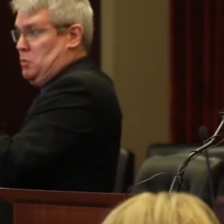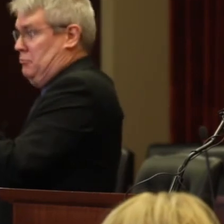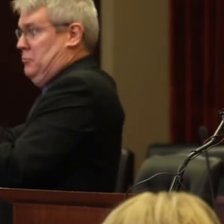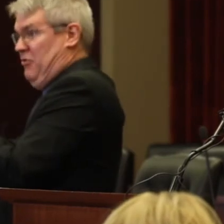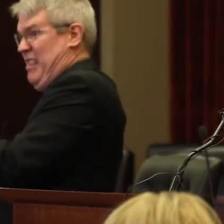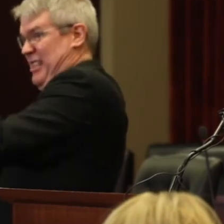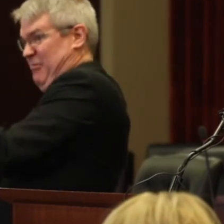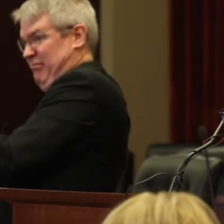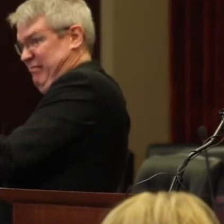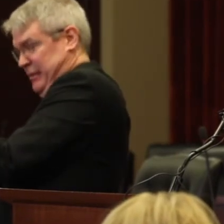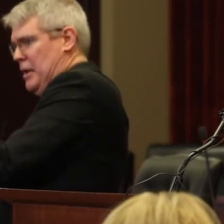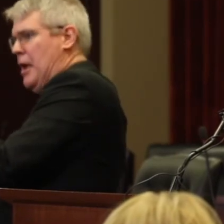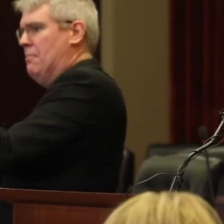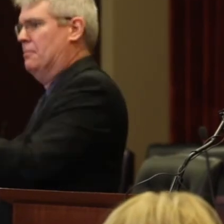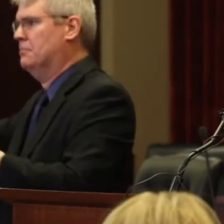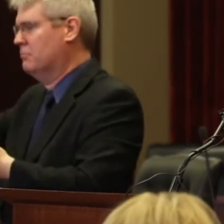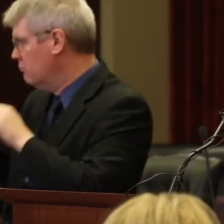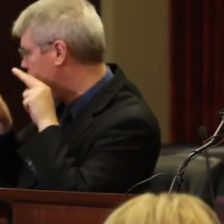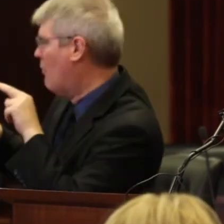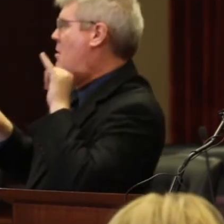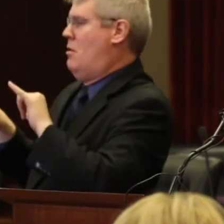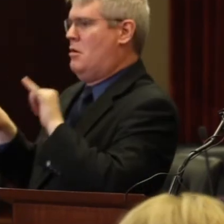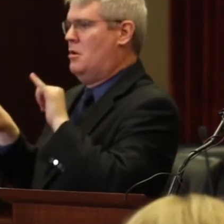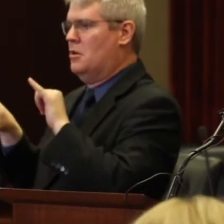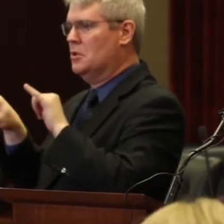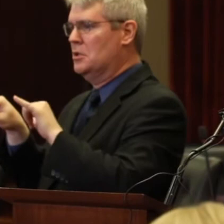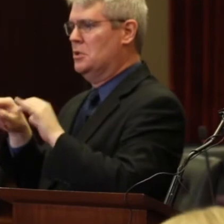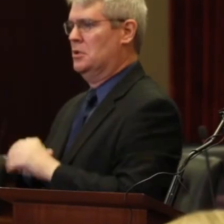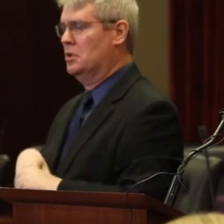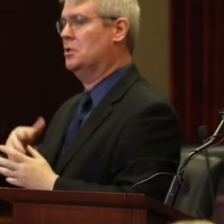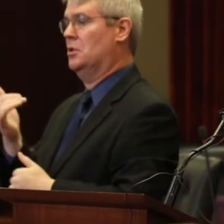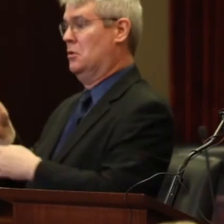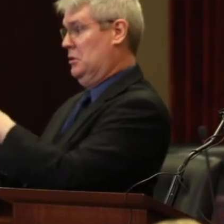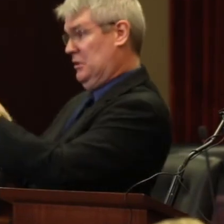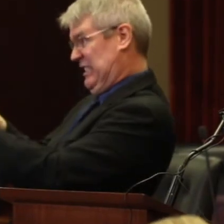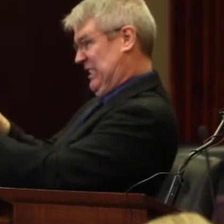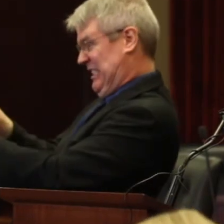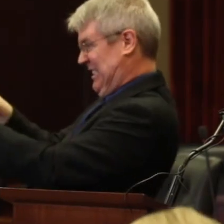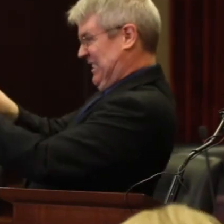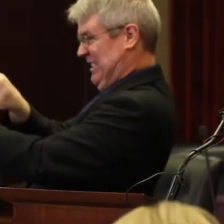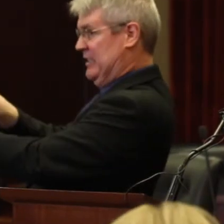of people in the hospital and the number of people in intensive care, which is a very important indicator that was not available when we created the metrics.